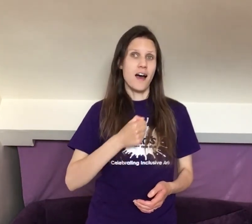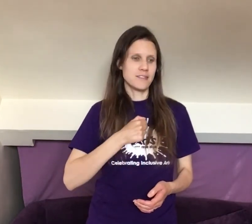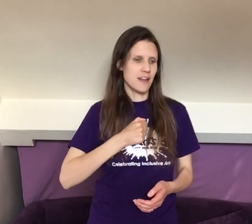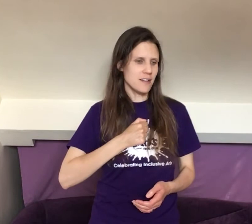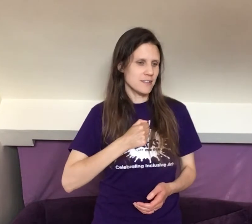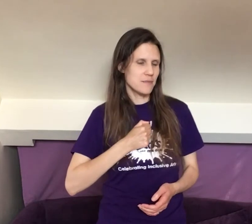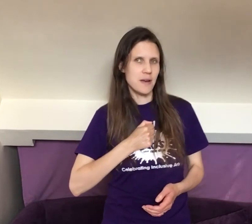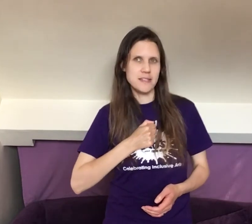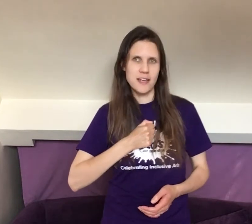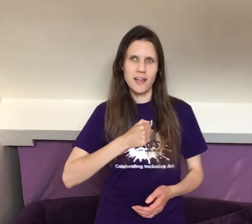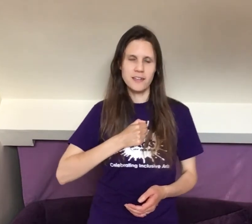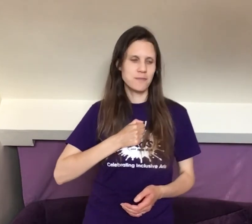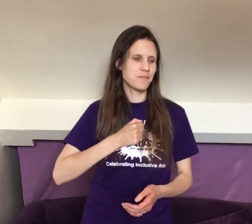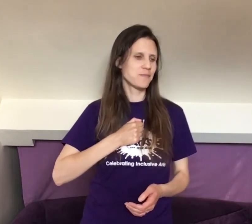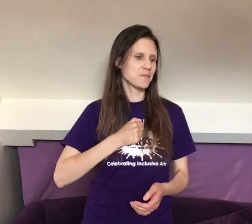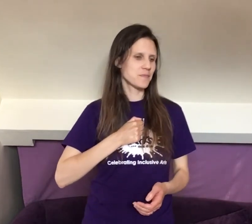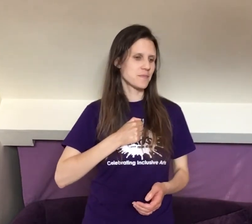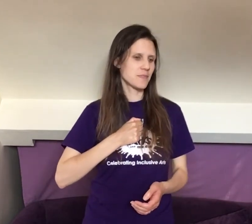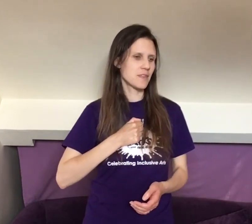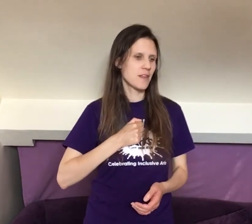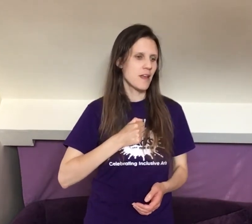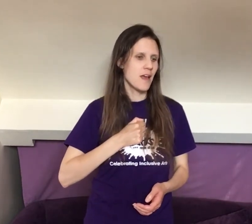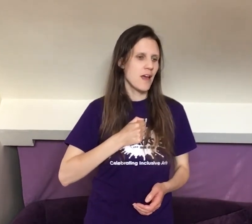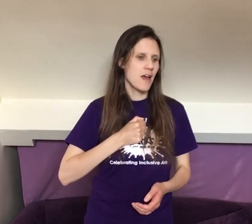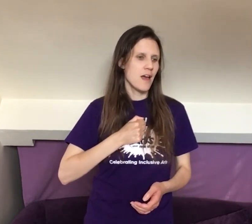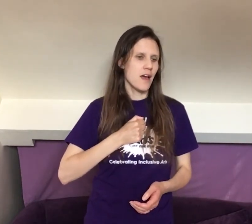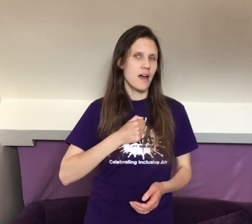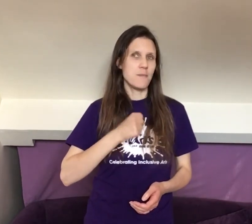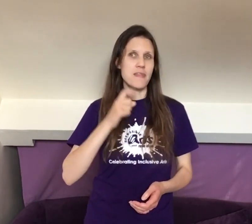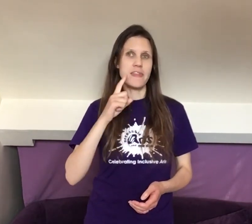I’ll start. My turn.